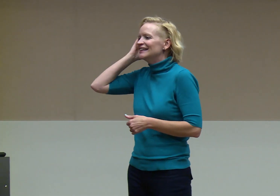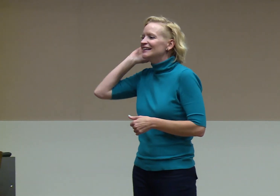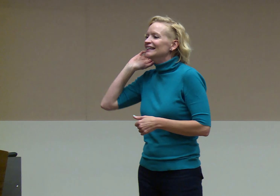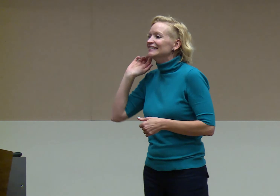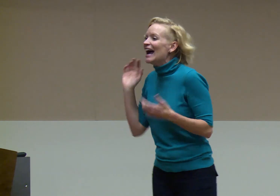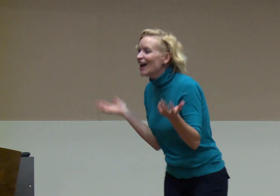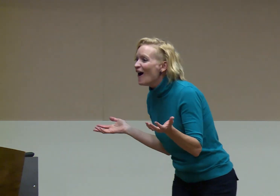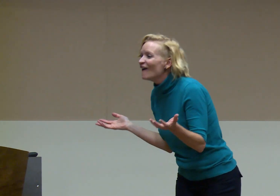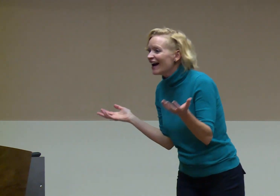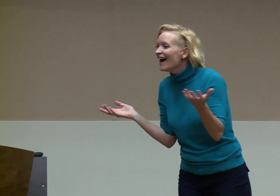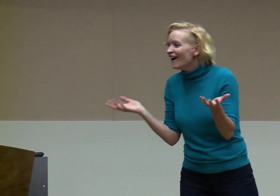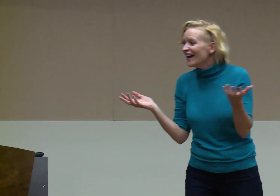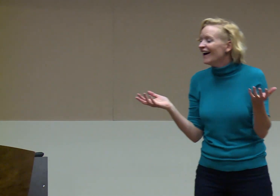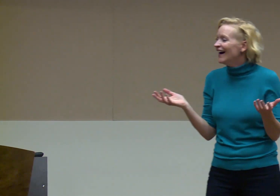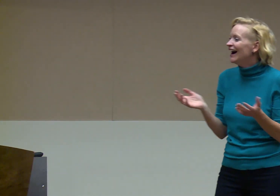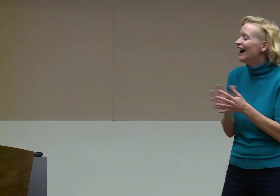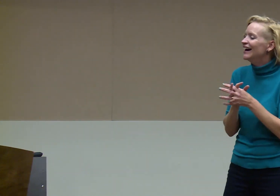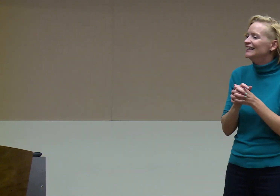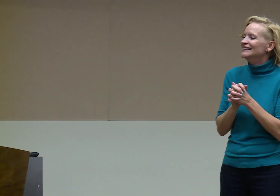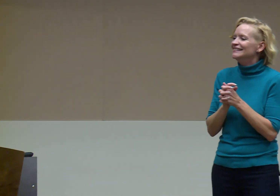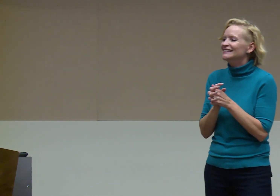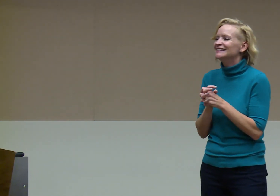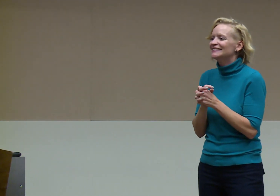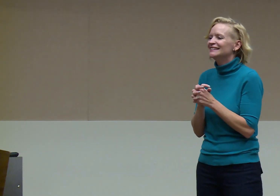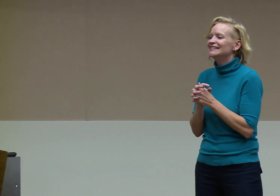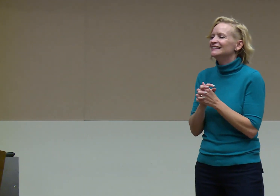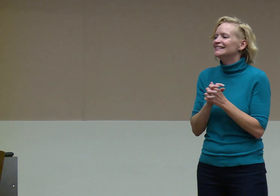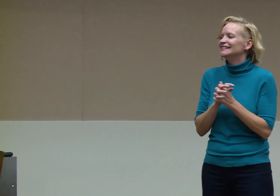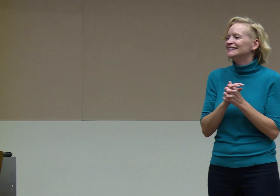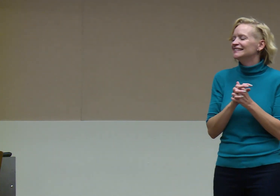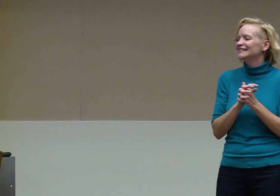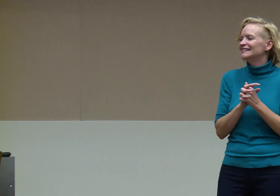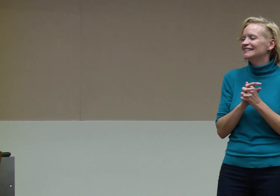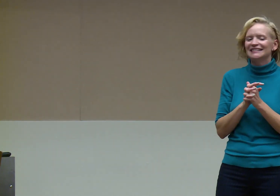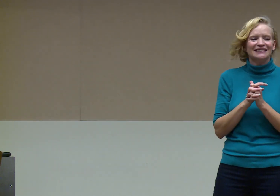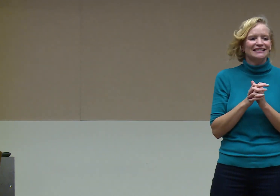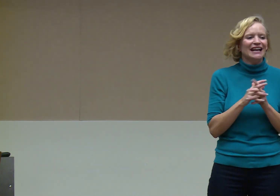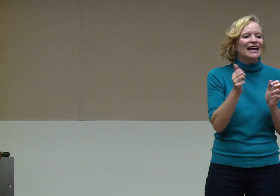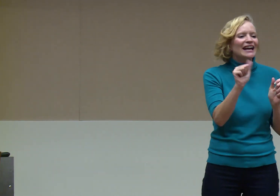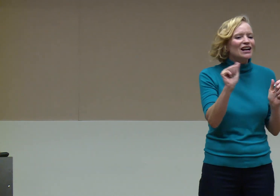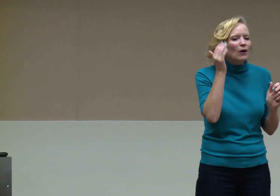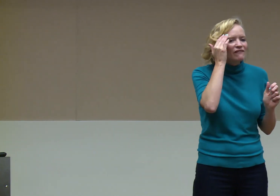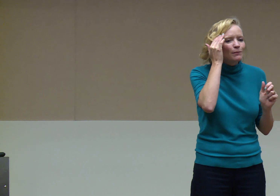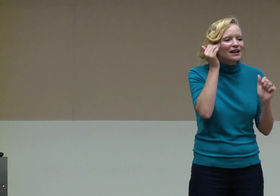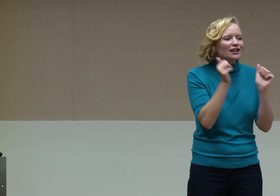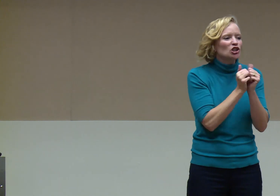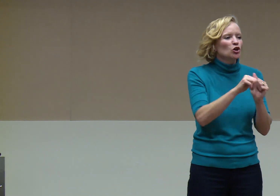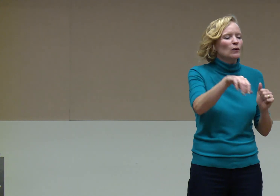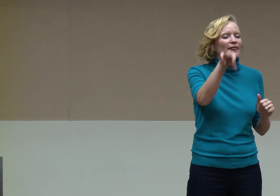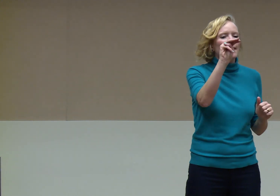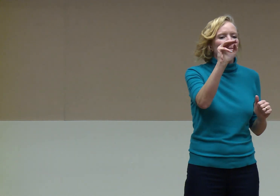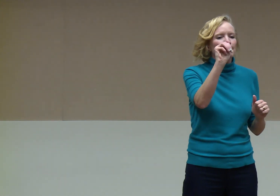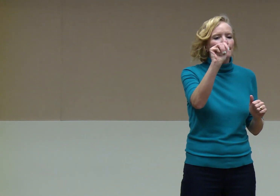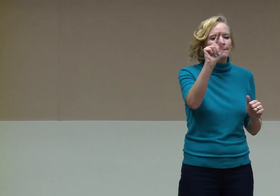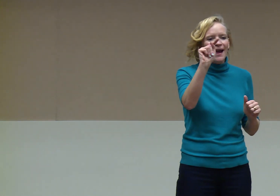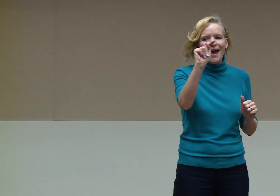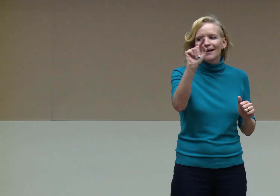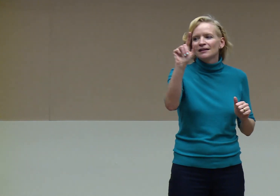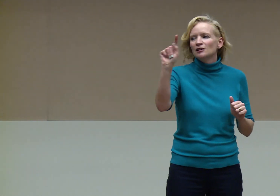I know them. Ha ha! Rain: Is anyone familiar...